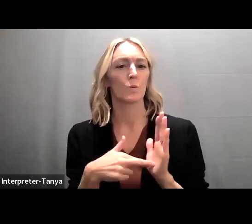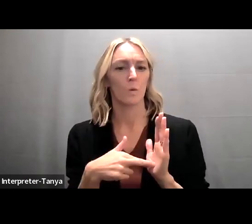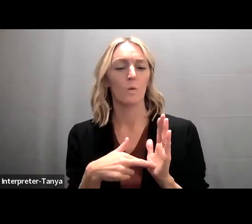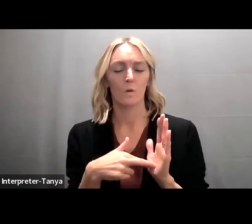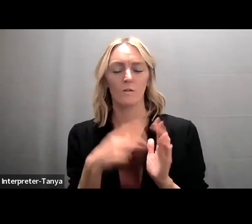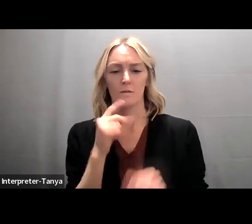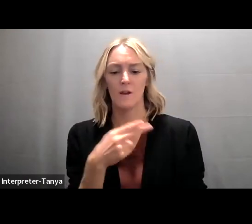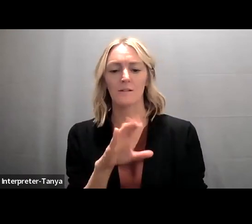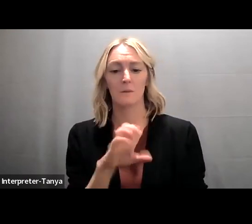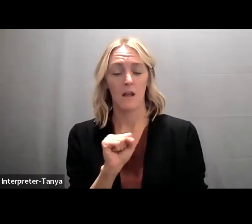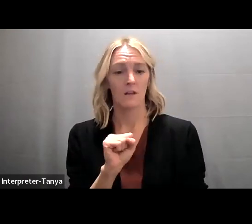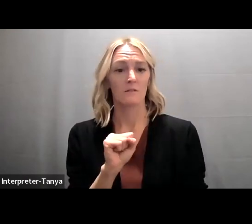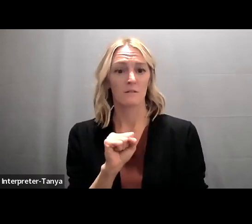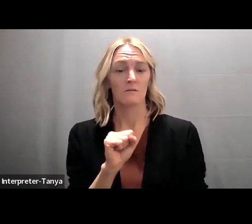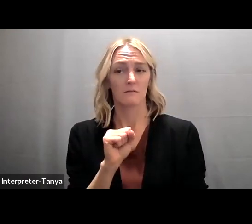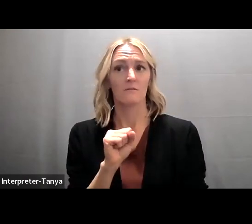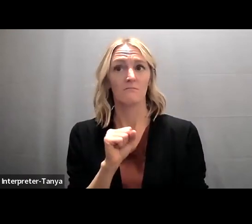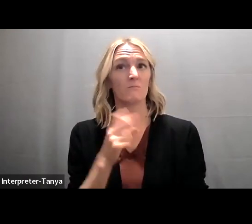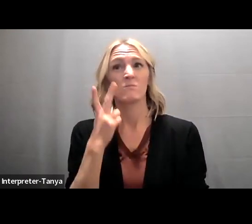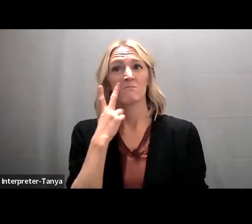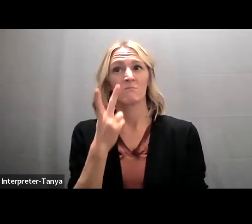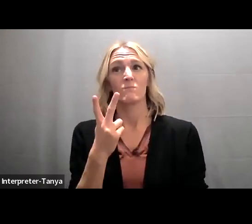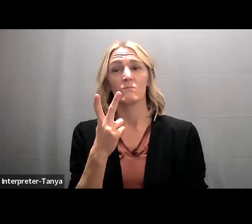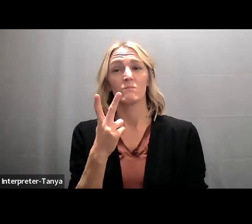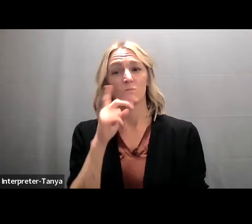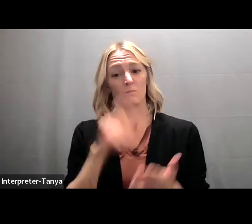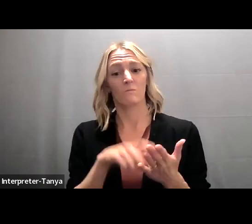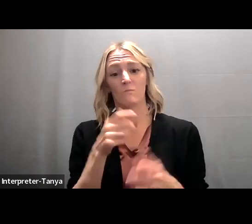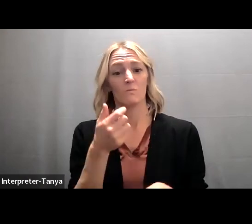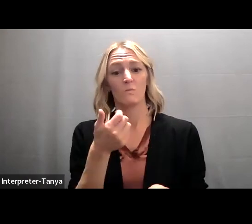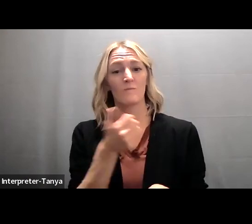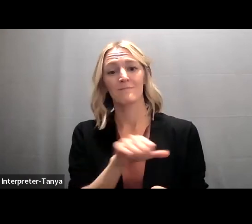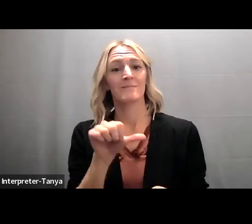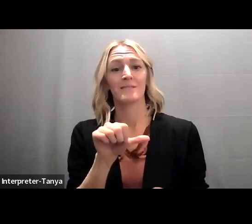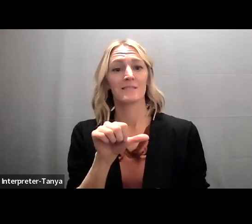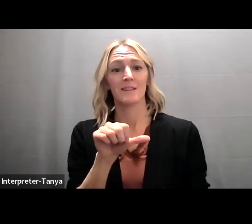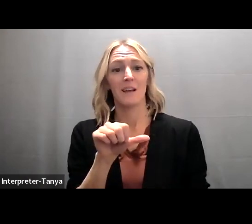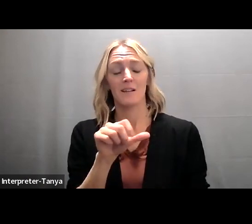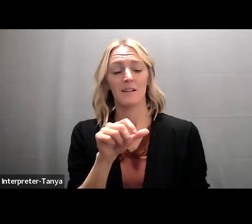Do you see any caveats that would strengthen our position about, you know Medicaid being